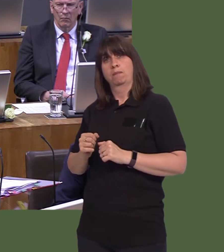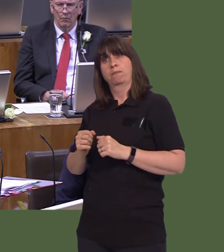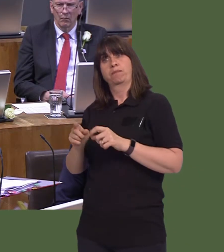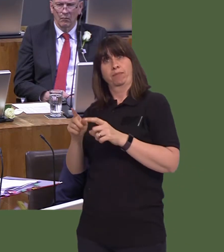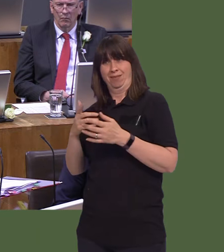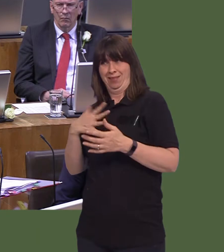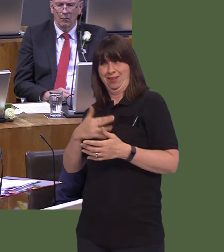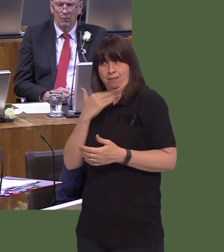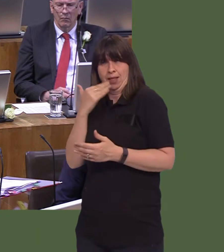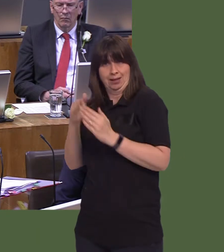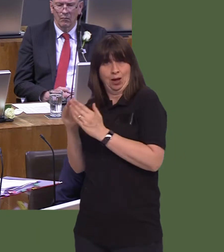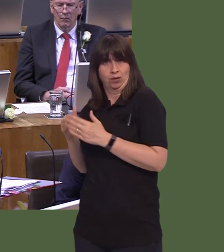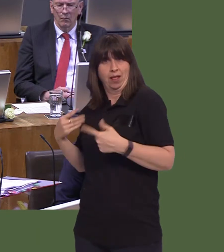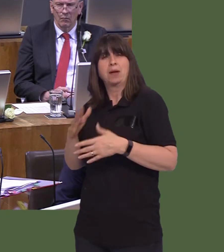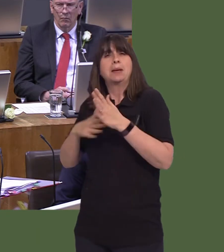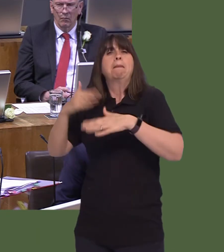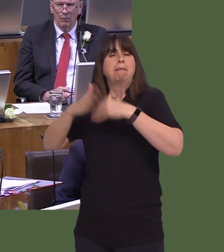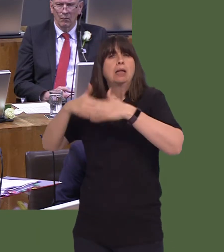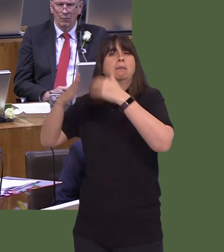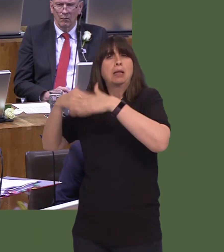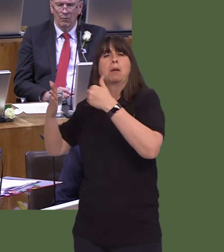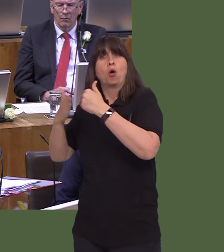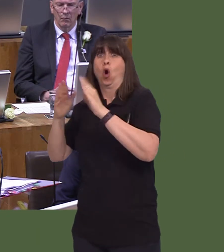That's not just about building more and more homesóalthough we have our target of 20,000